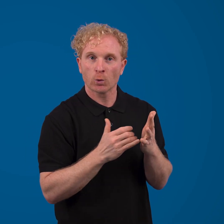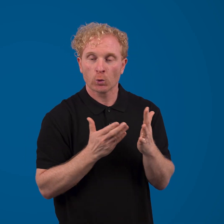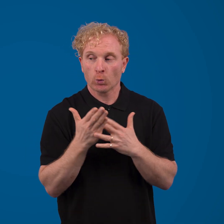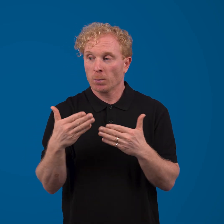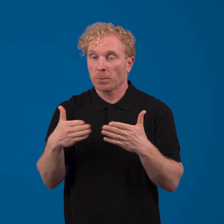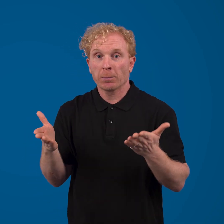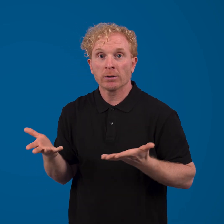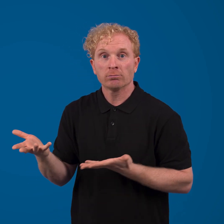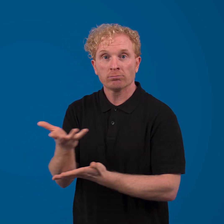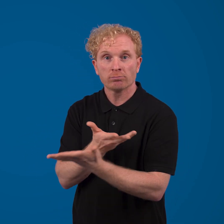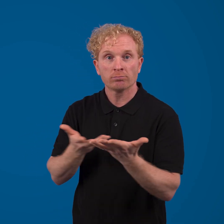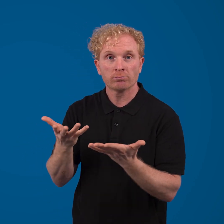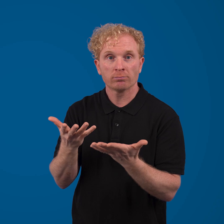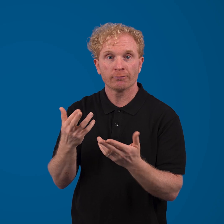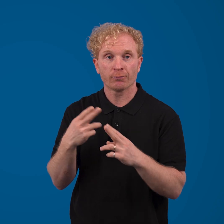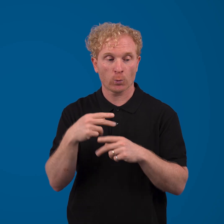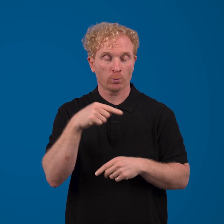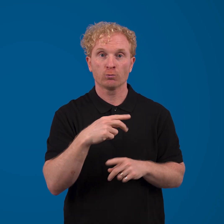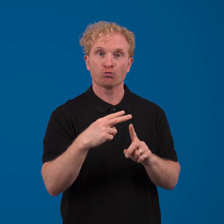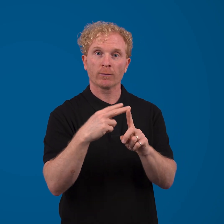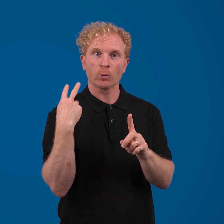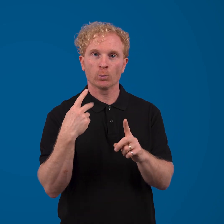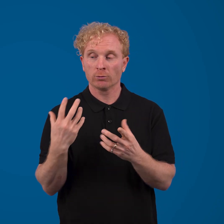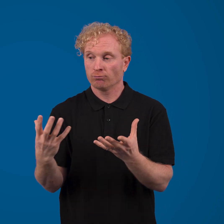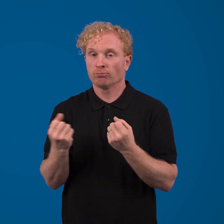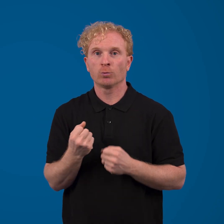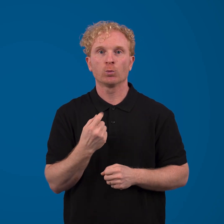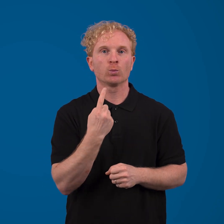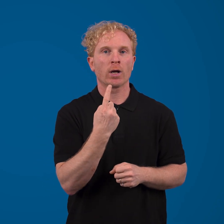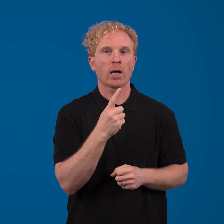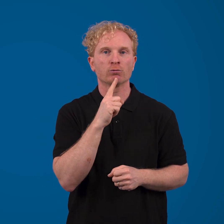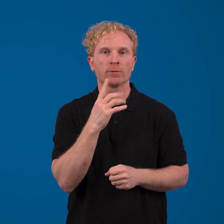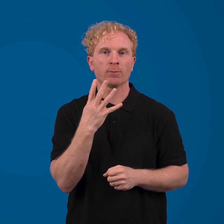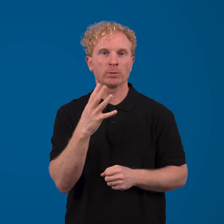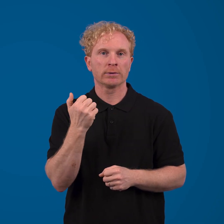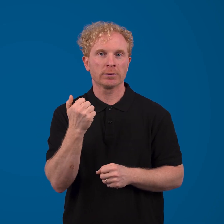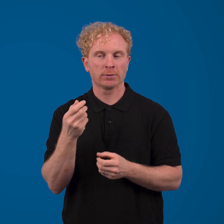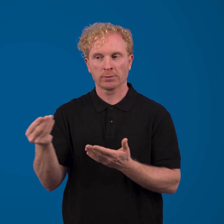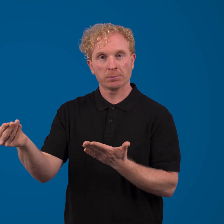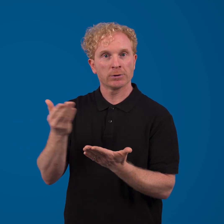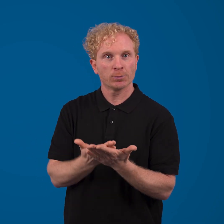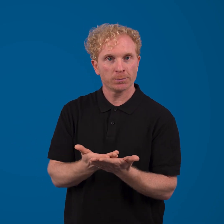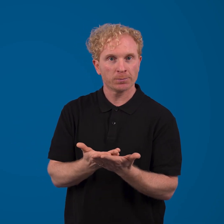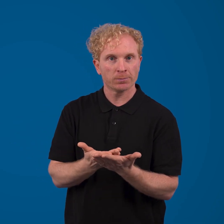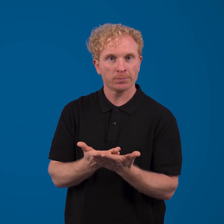We received 146 submissions during public consultation for the Review.